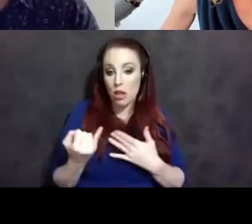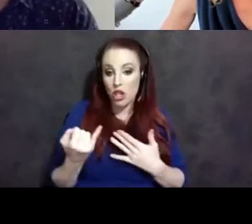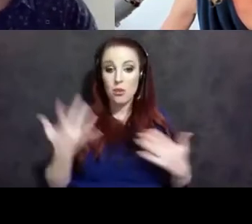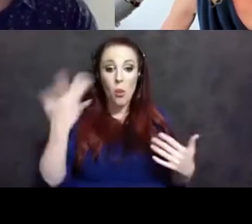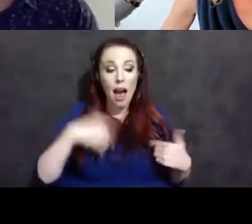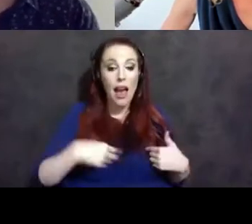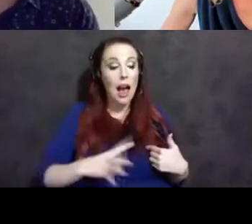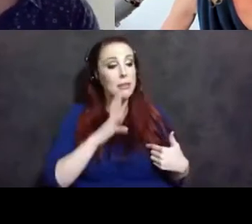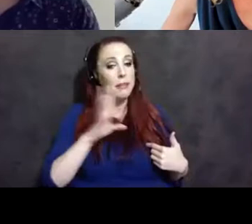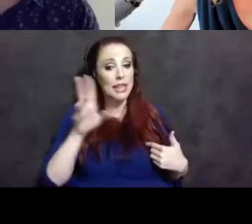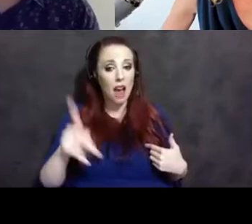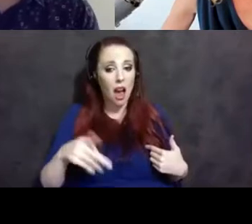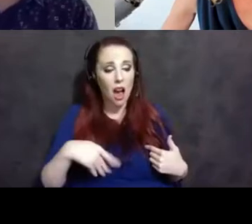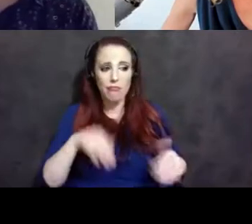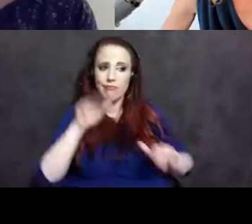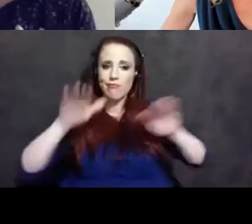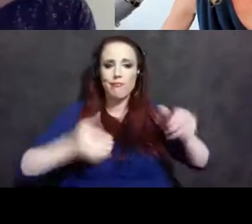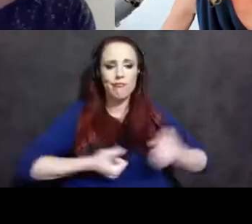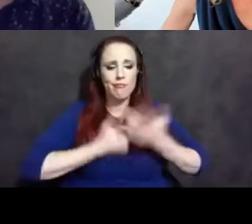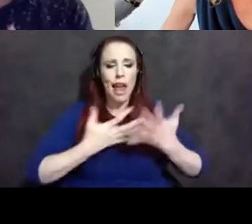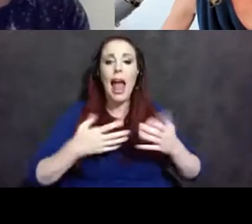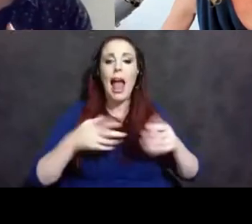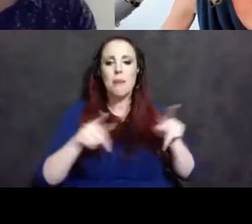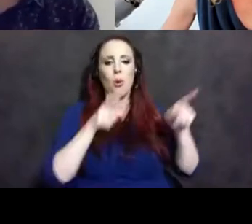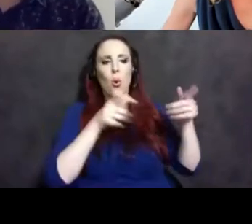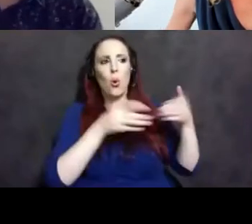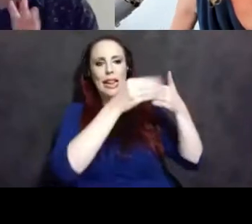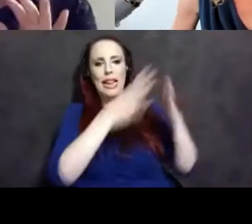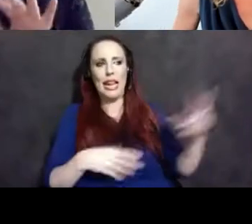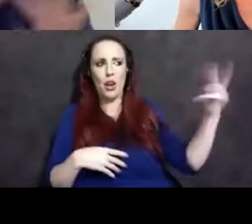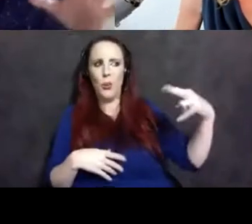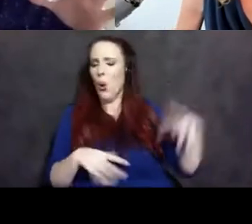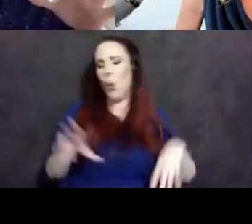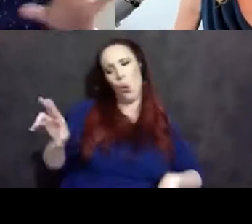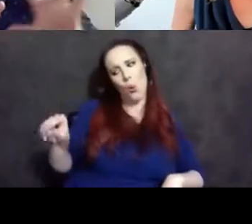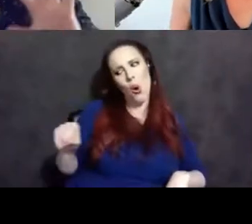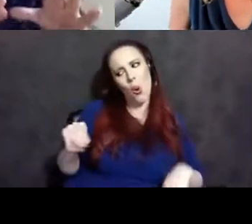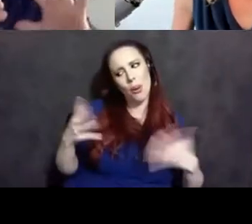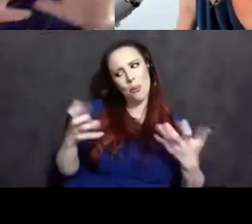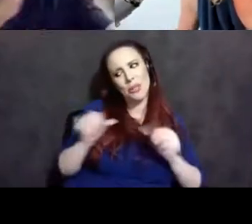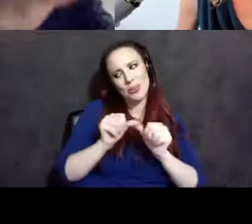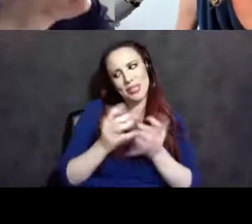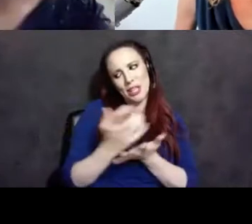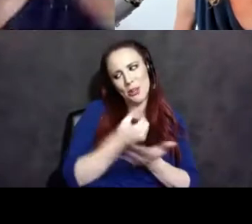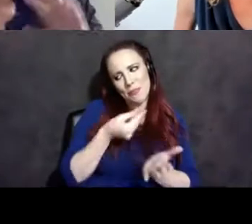And of course, people in leadership are like, we're going to continue to make money to please our investors.